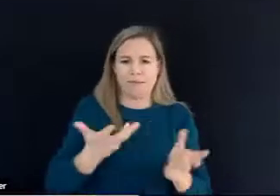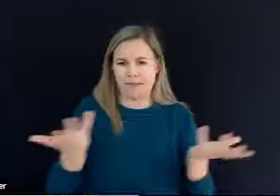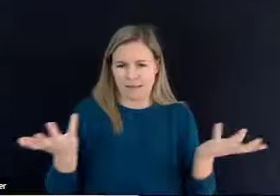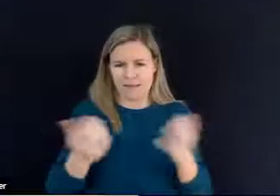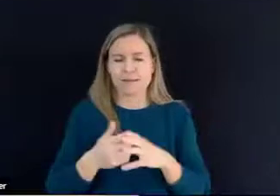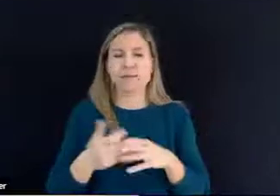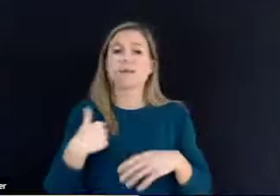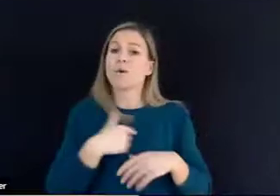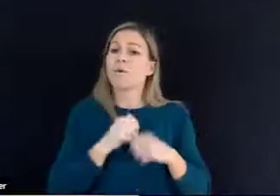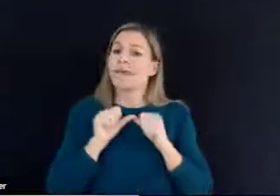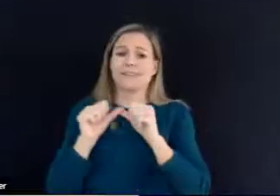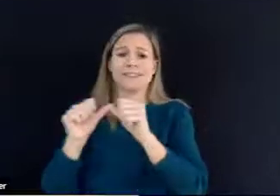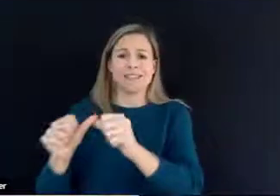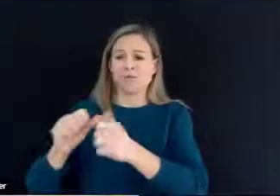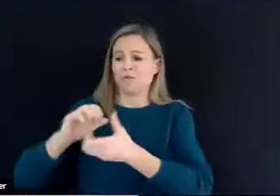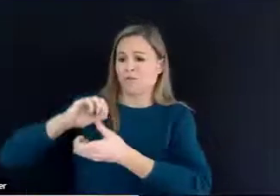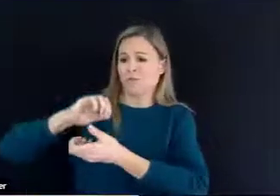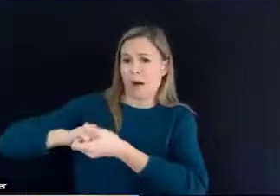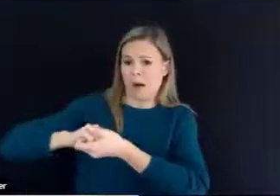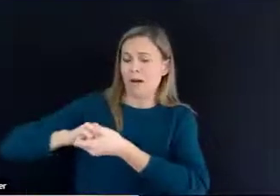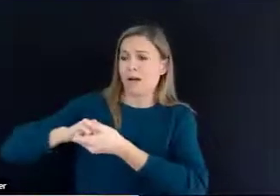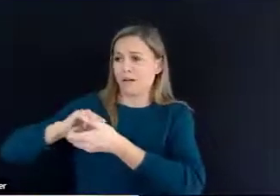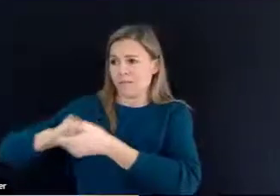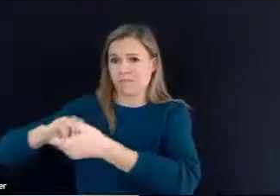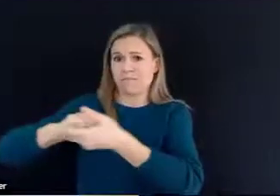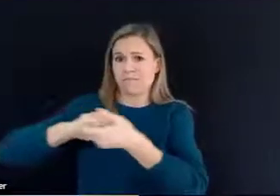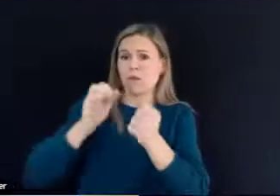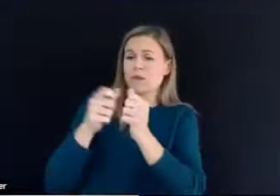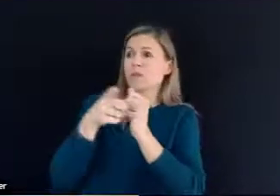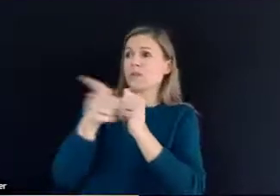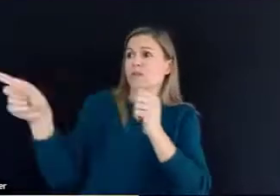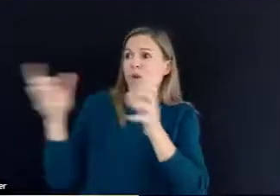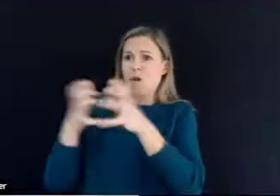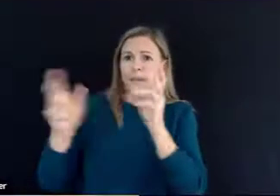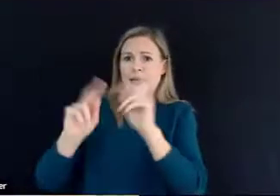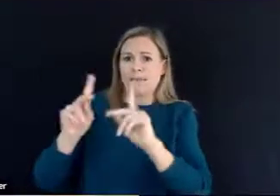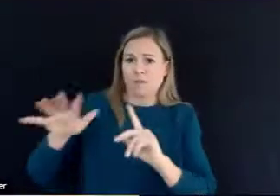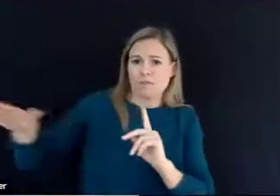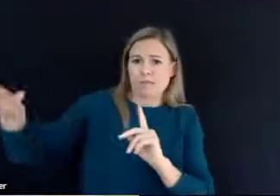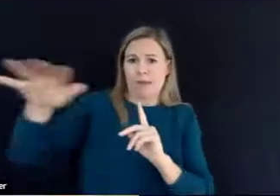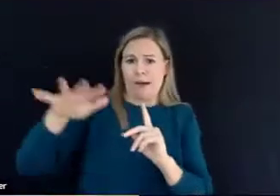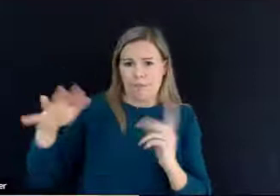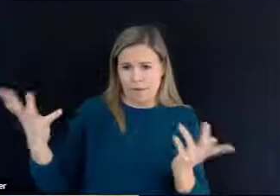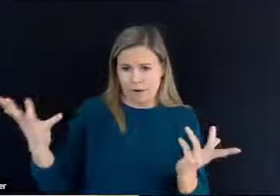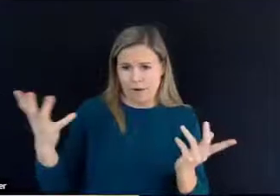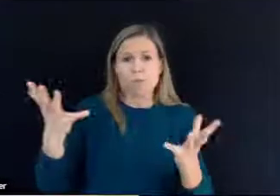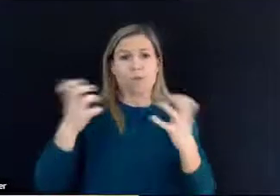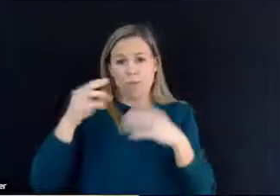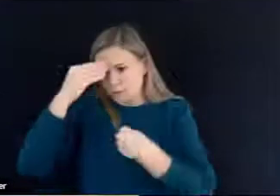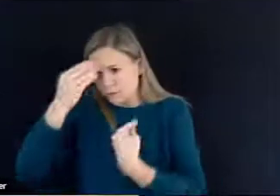with as many folks as we can to get these kids what they need.